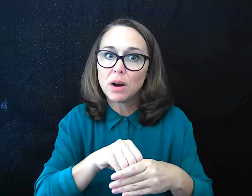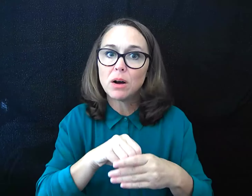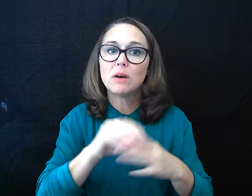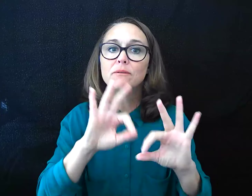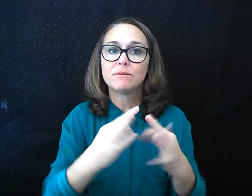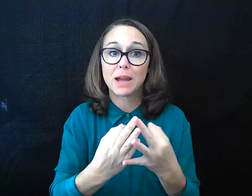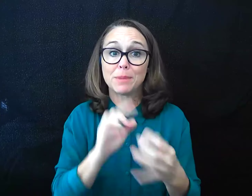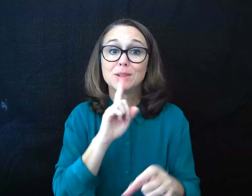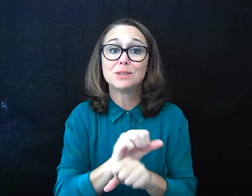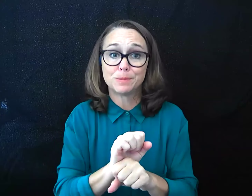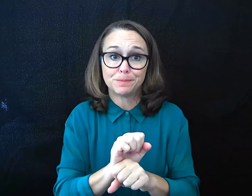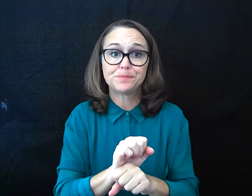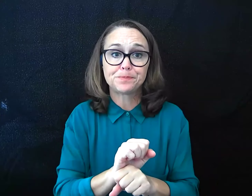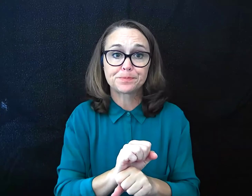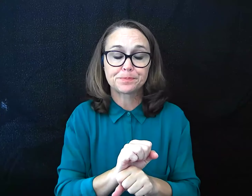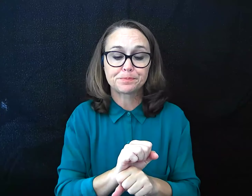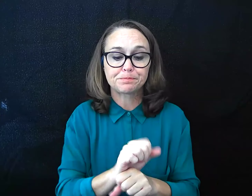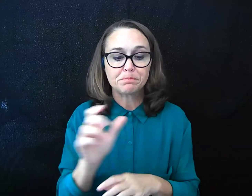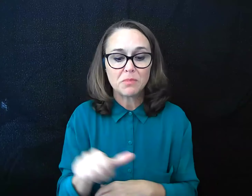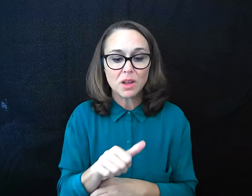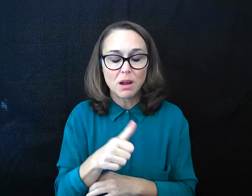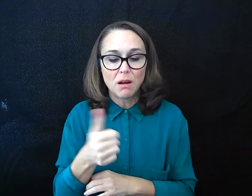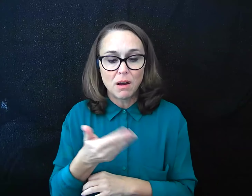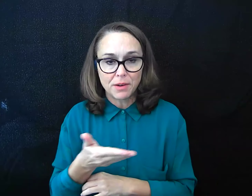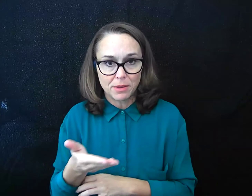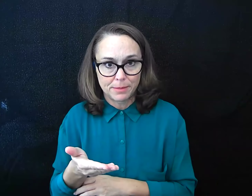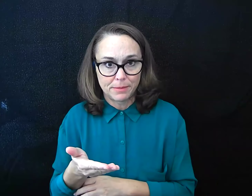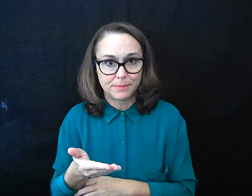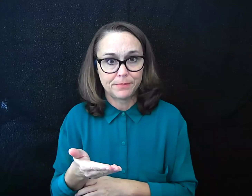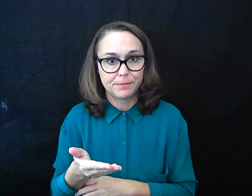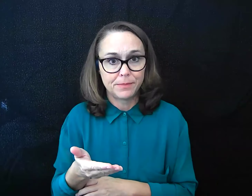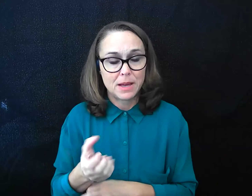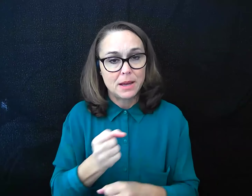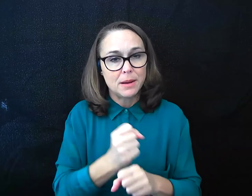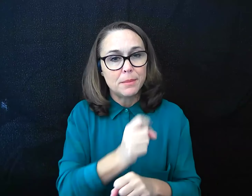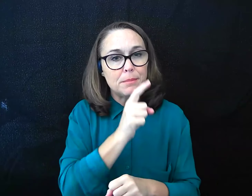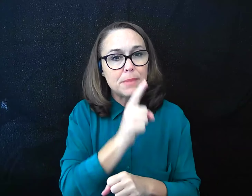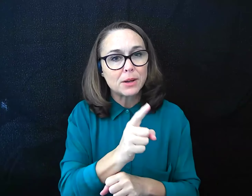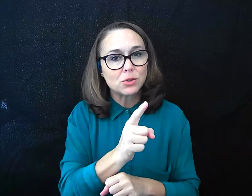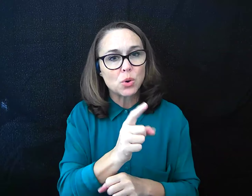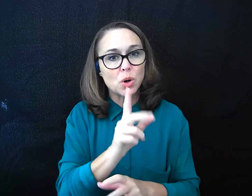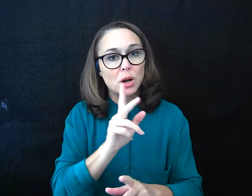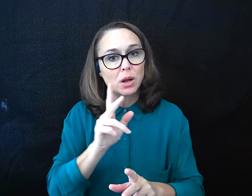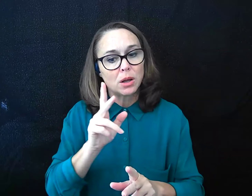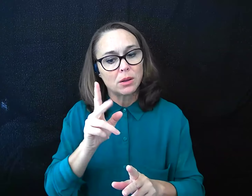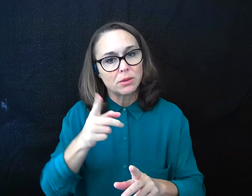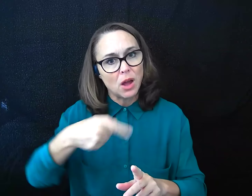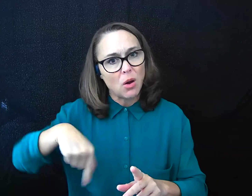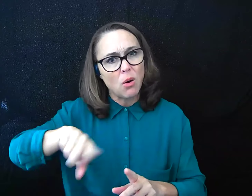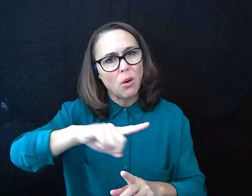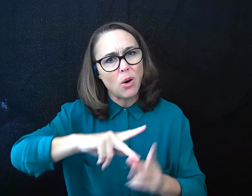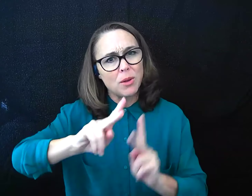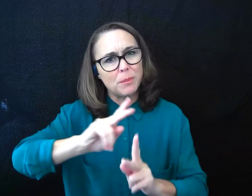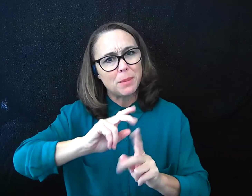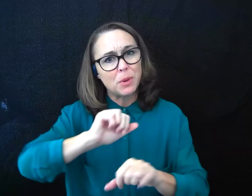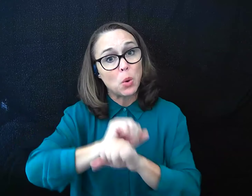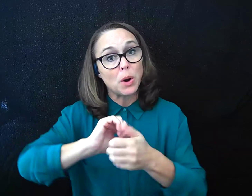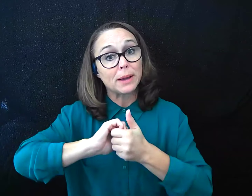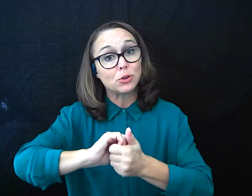other piece was again making sure that people are working altogether, and not giving policy makers